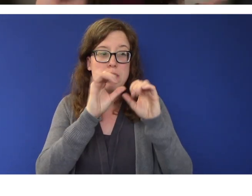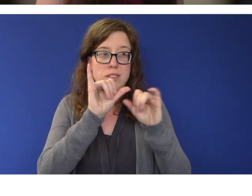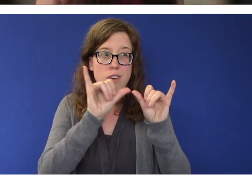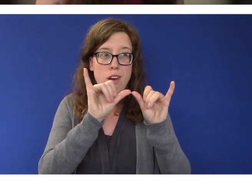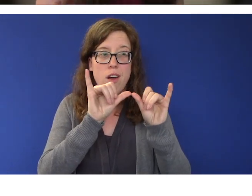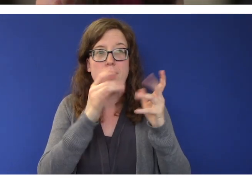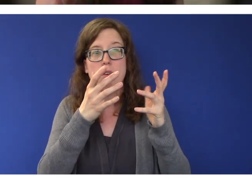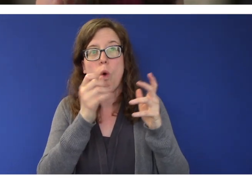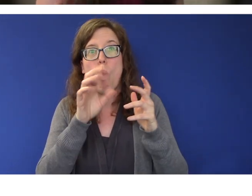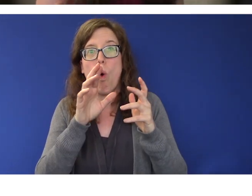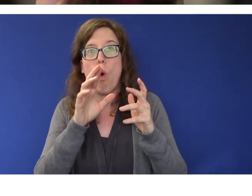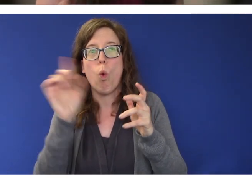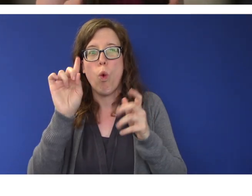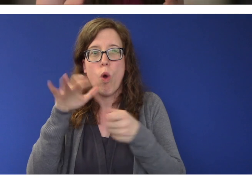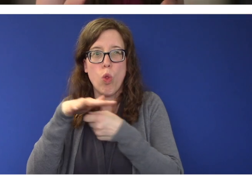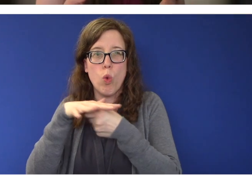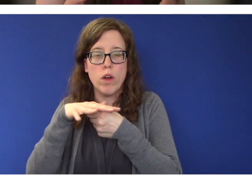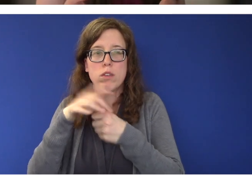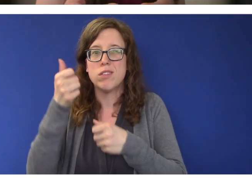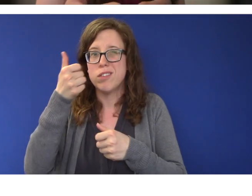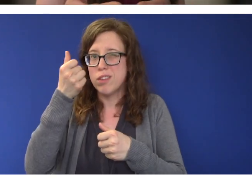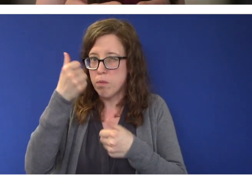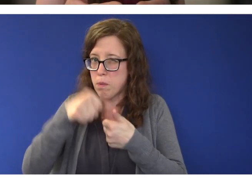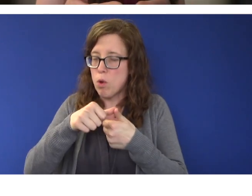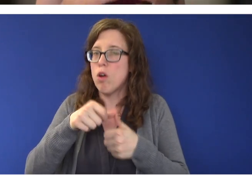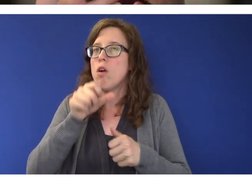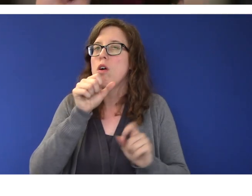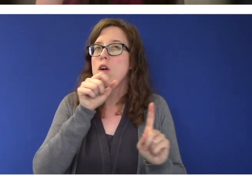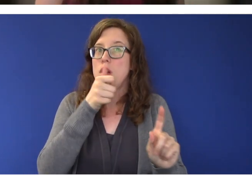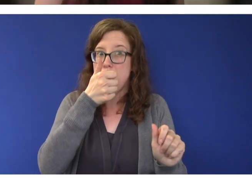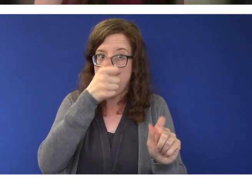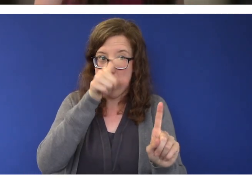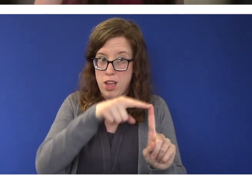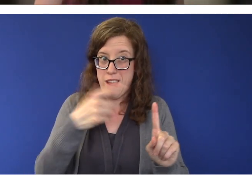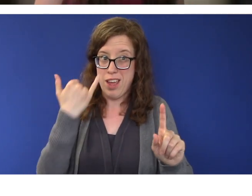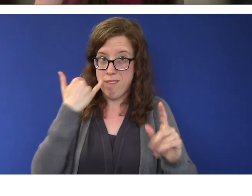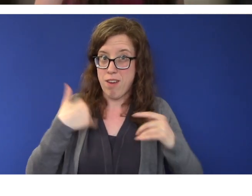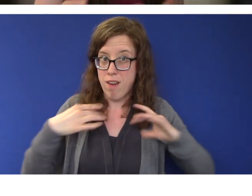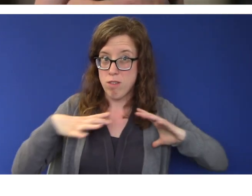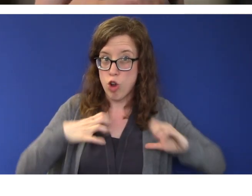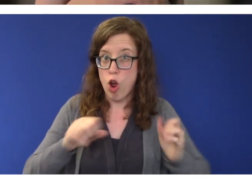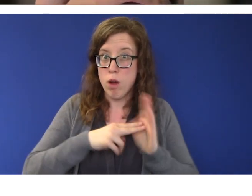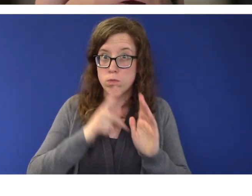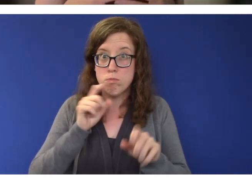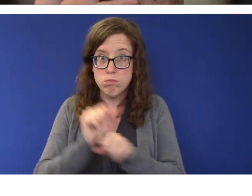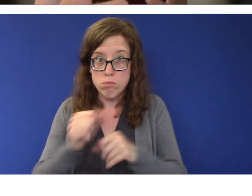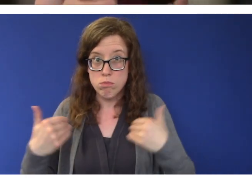every child with CHARGE doesn’t have to have a coloboma but if they do